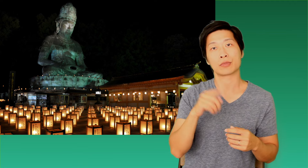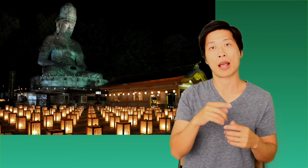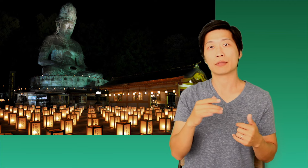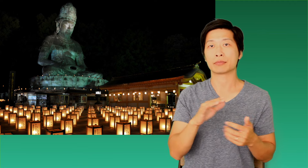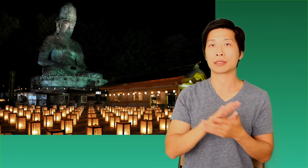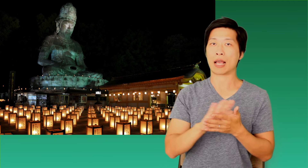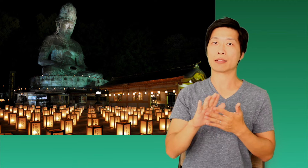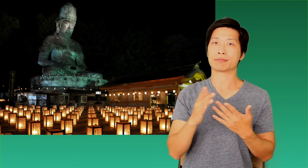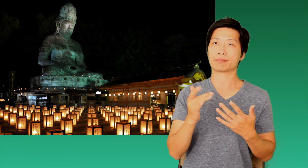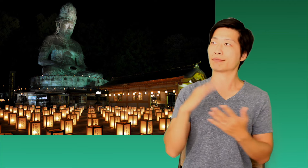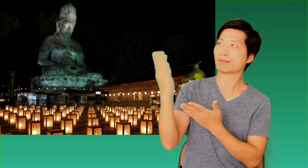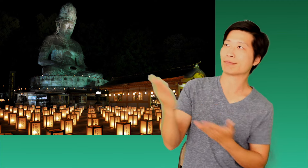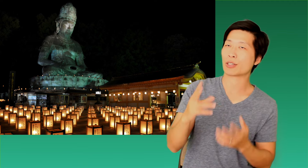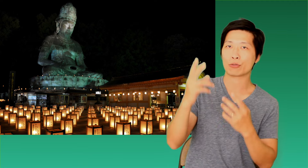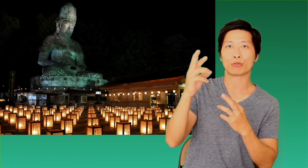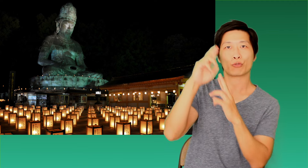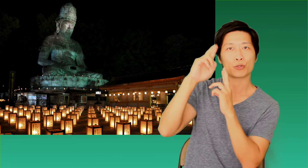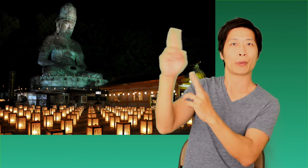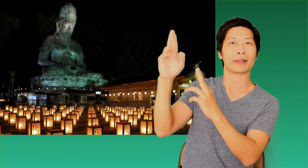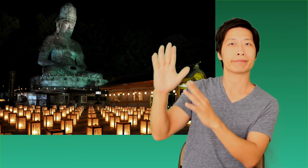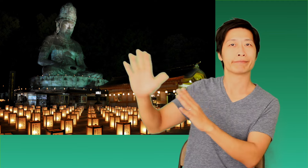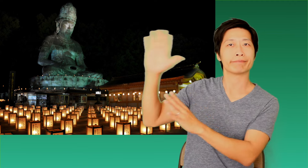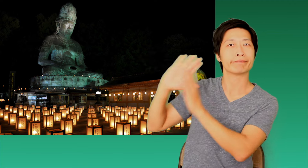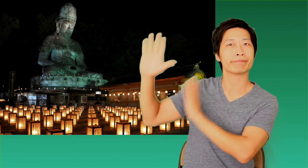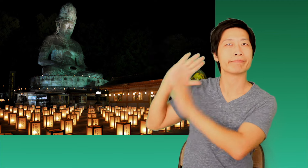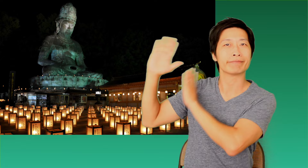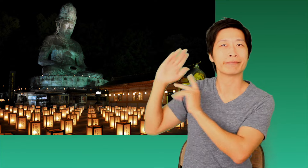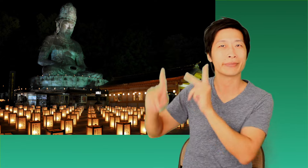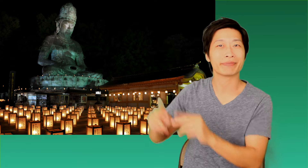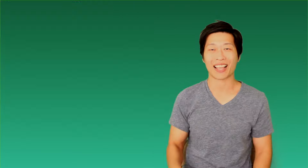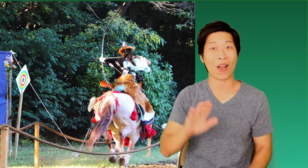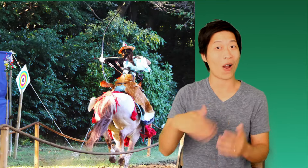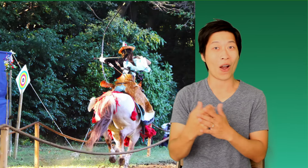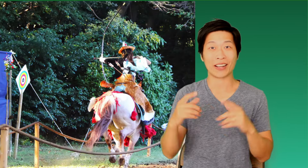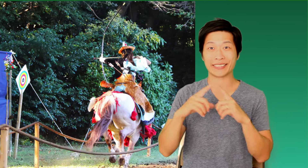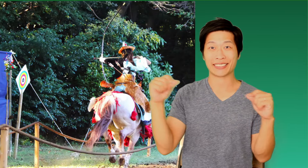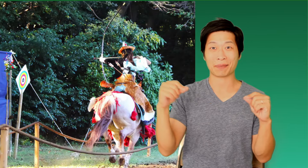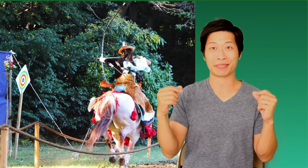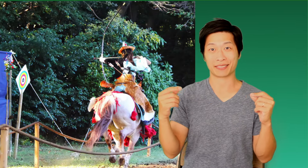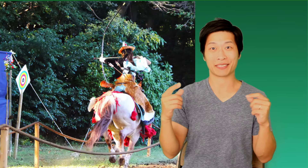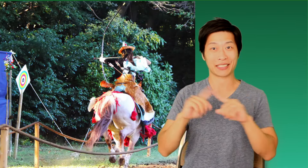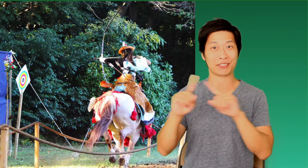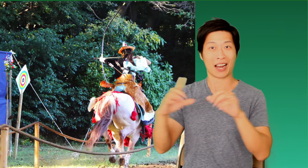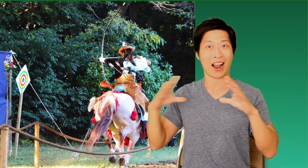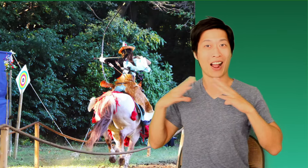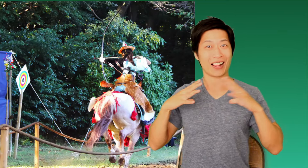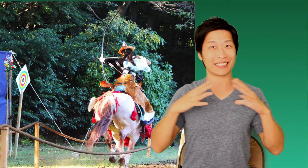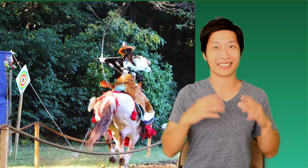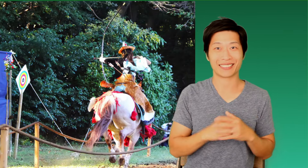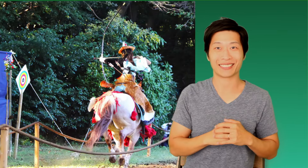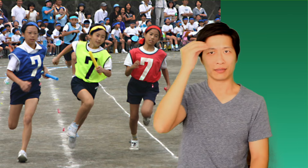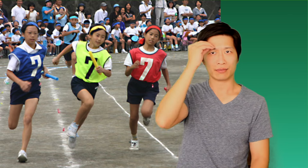respectful to our past ancestors and Japan has many different holidays a lot